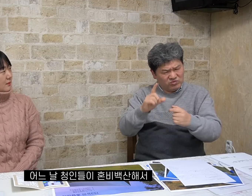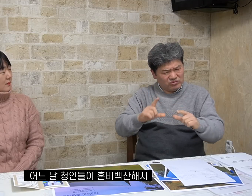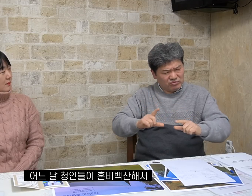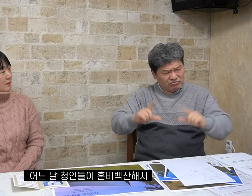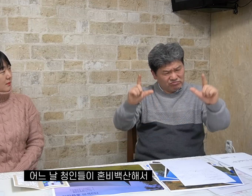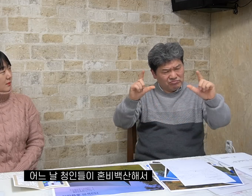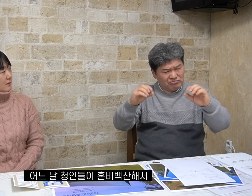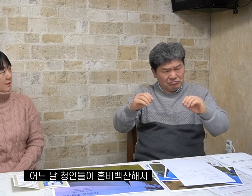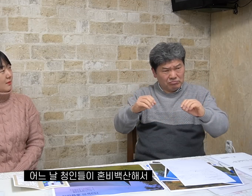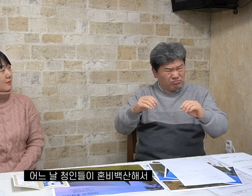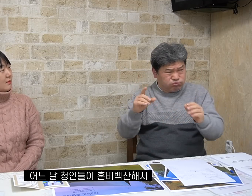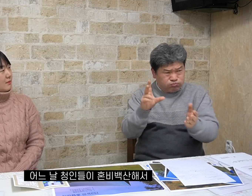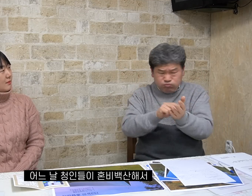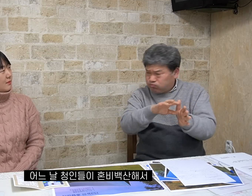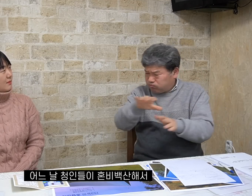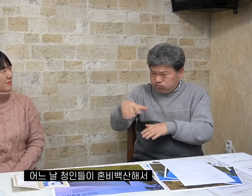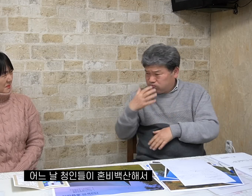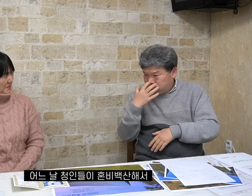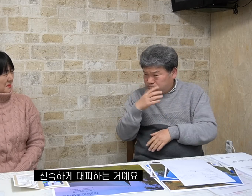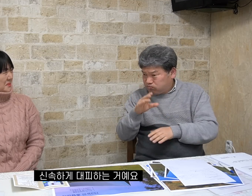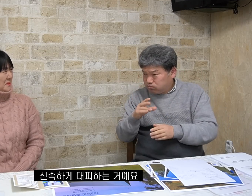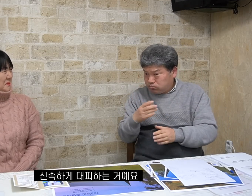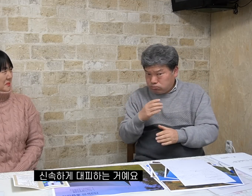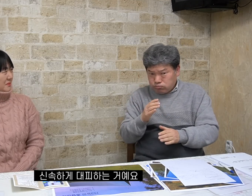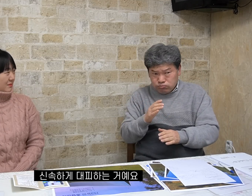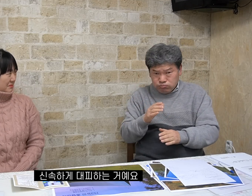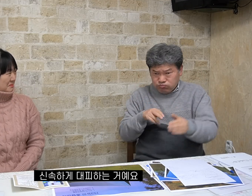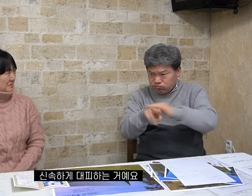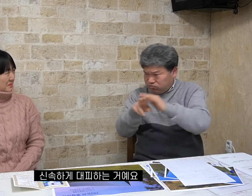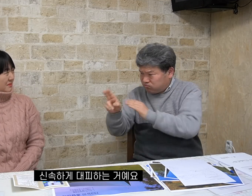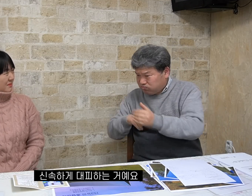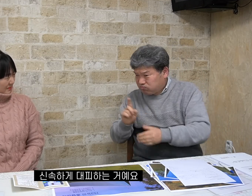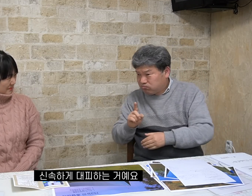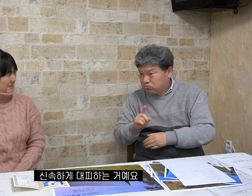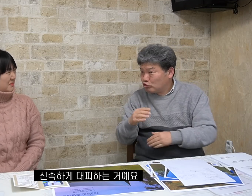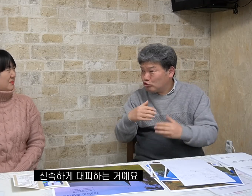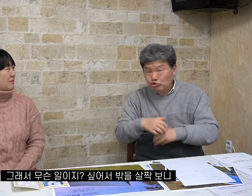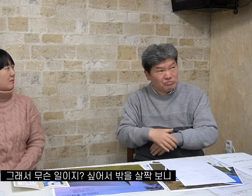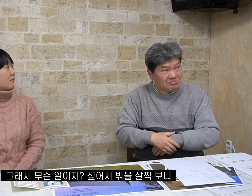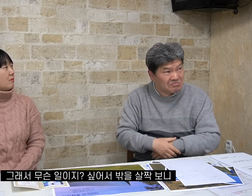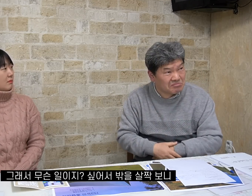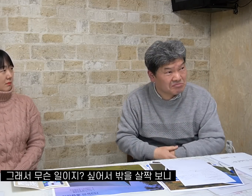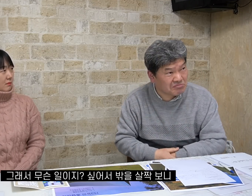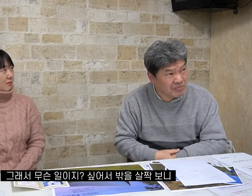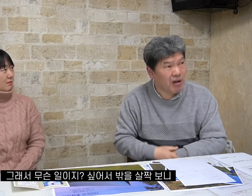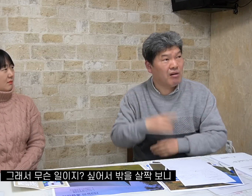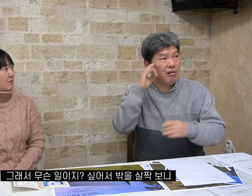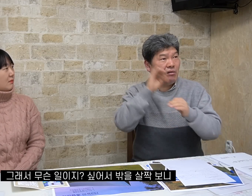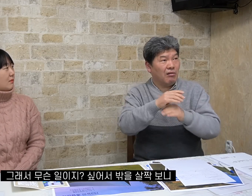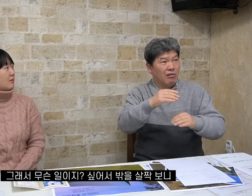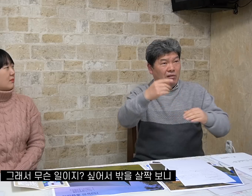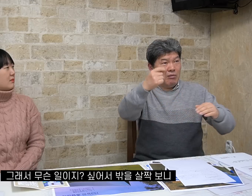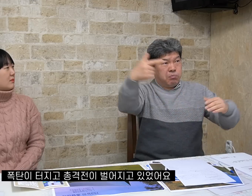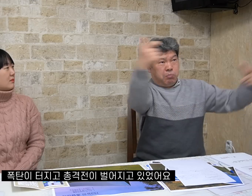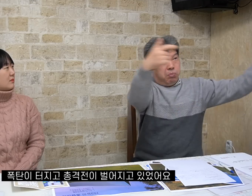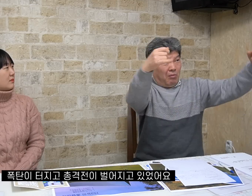One day, people get confused and evacuate quickly. So what's going on? I looked outside